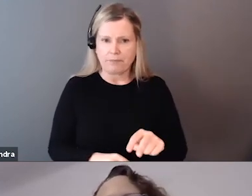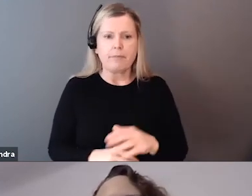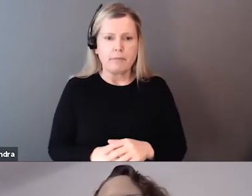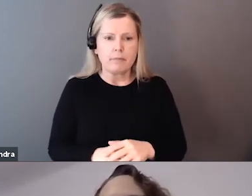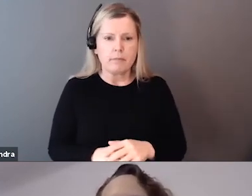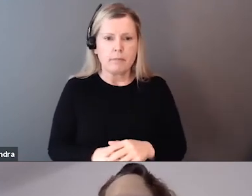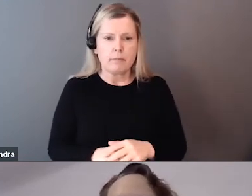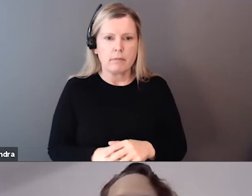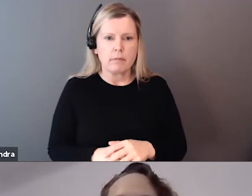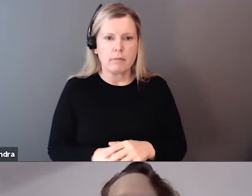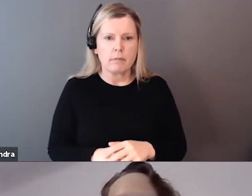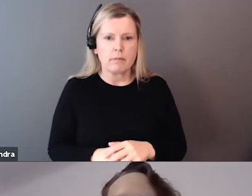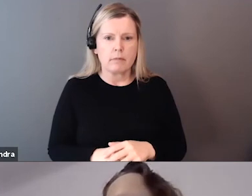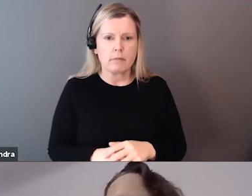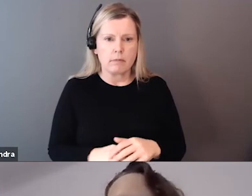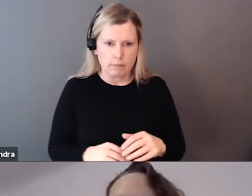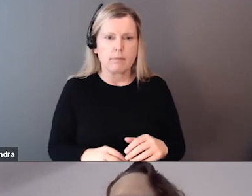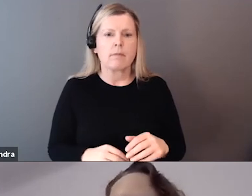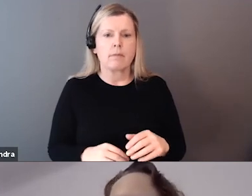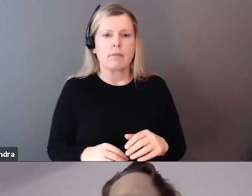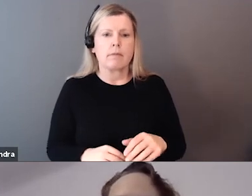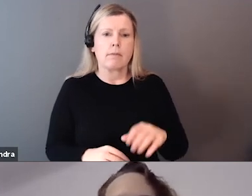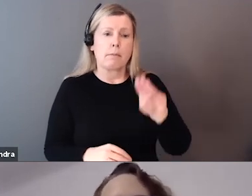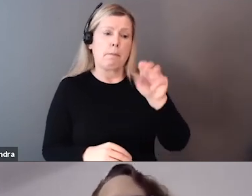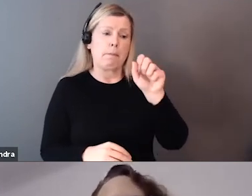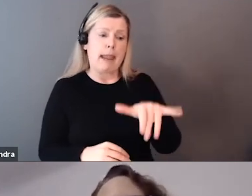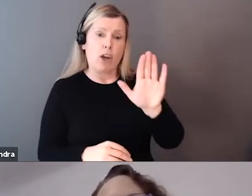Difficult workplace departure and concerns about return to work: May's story. So,